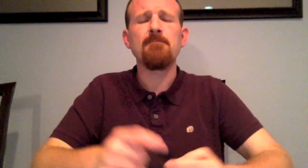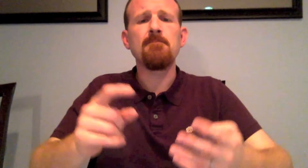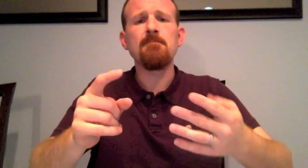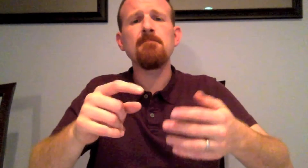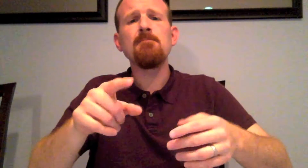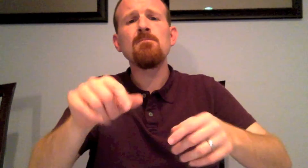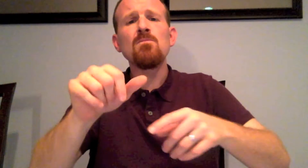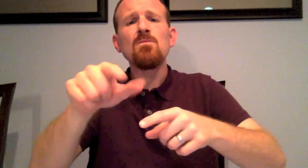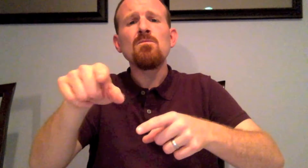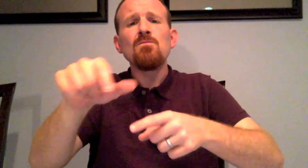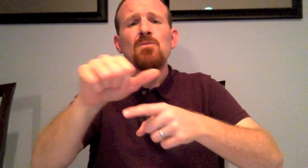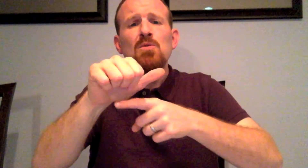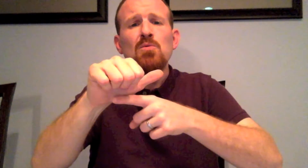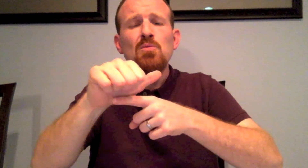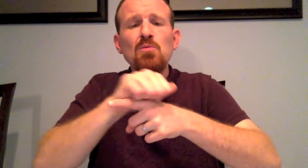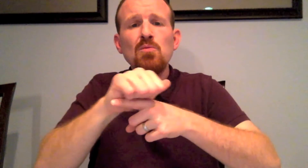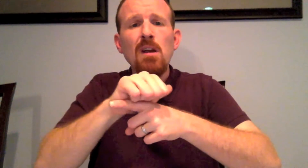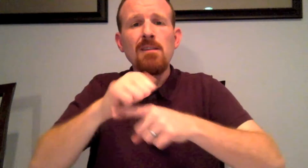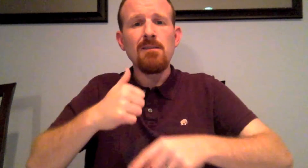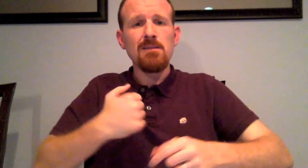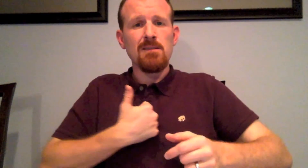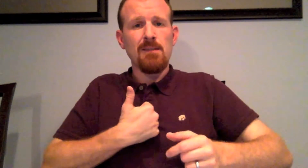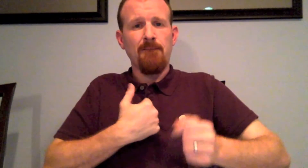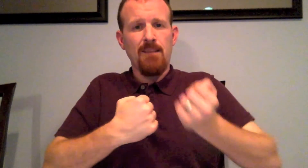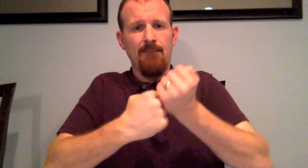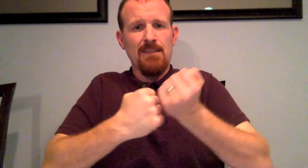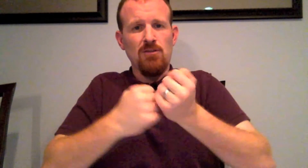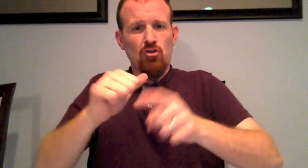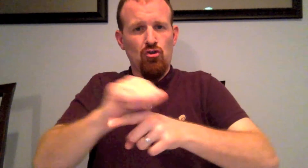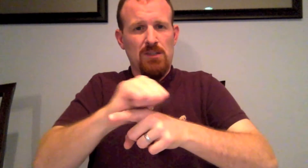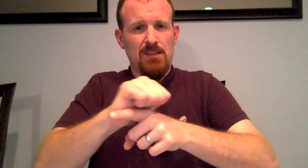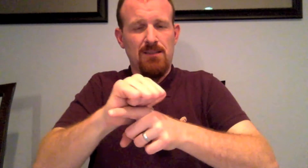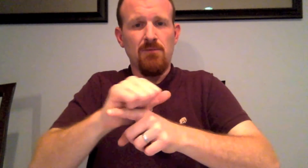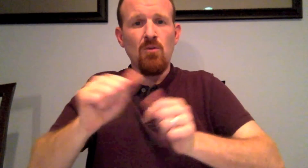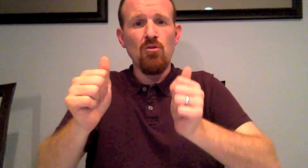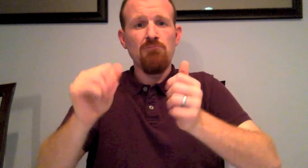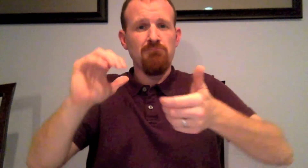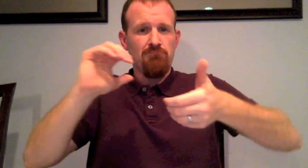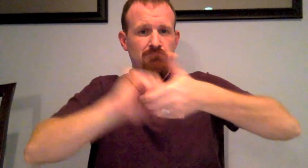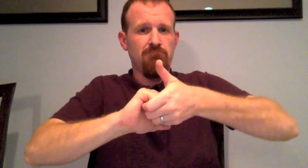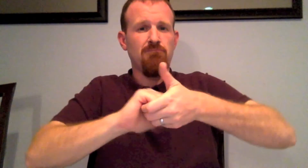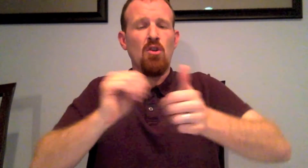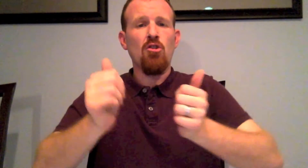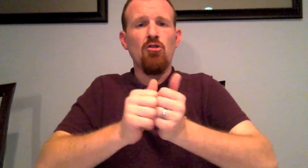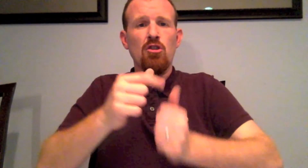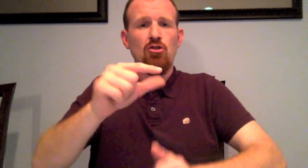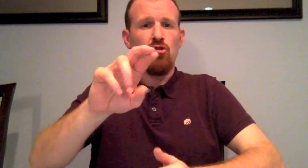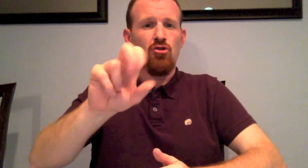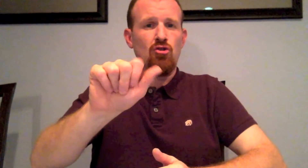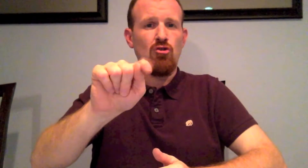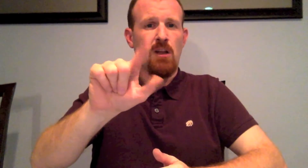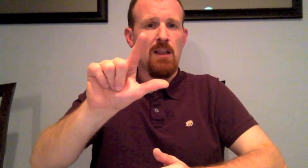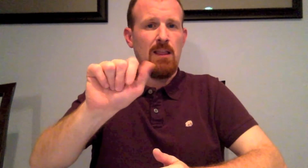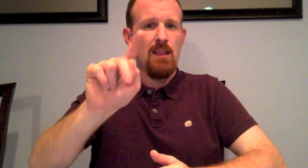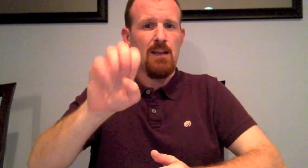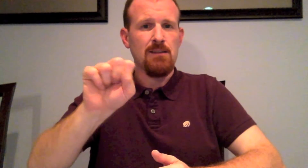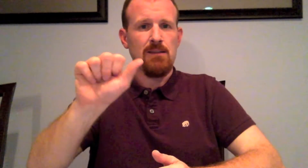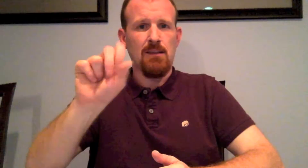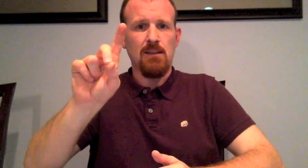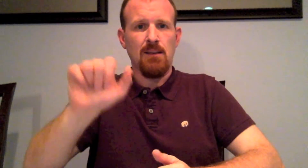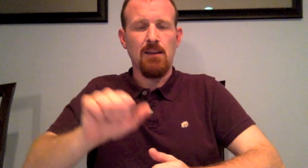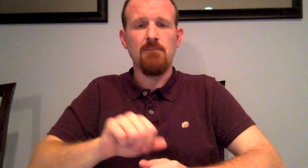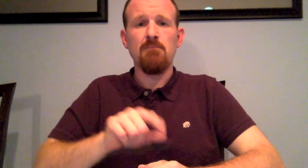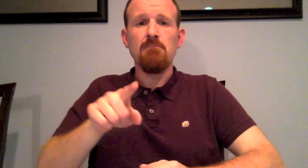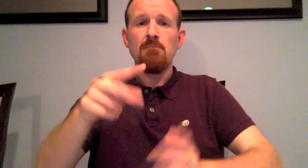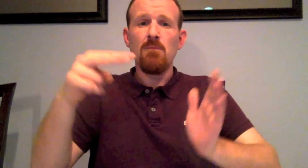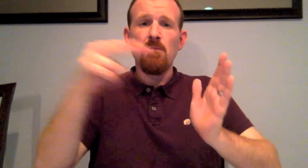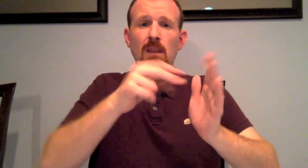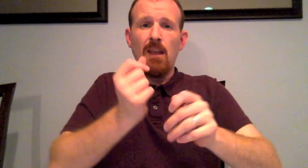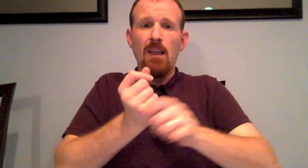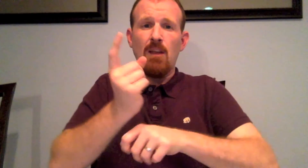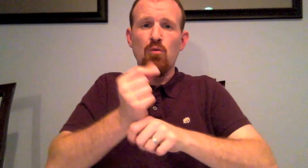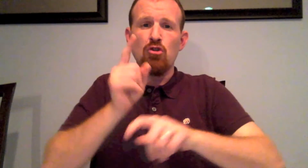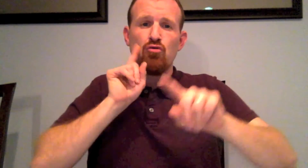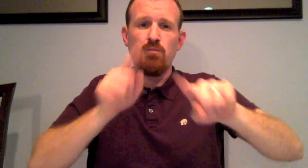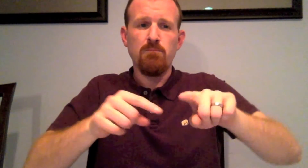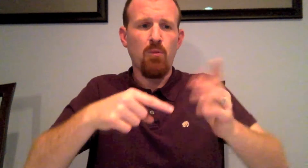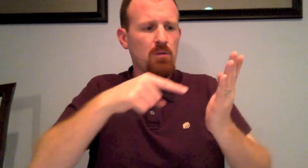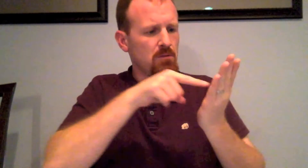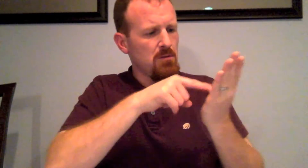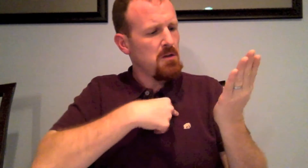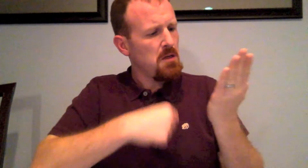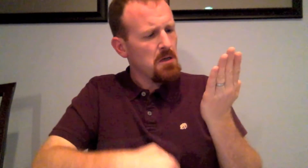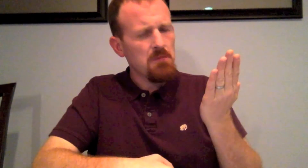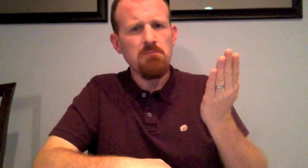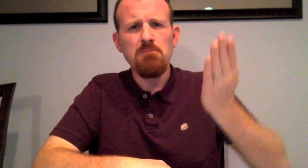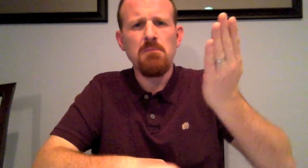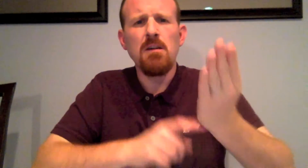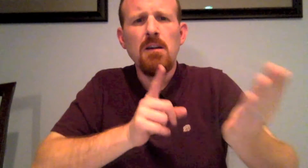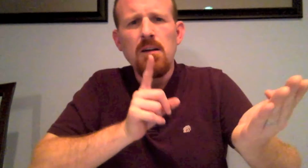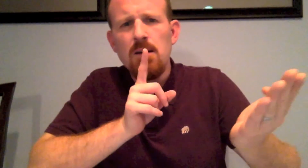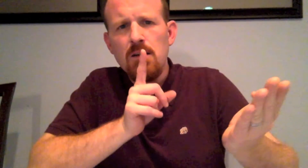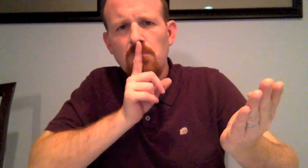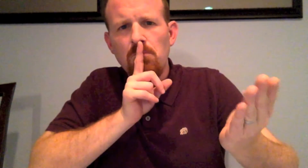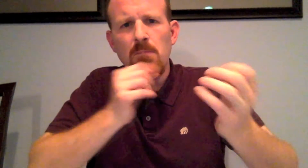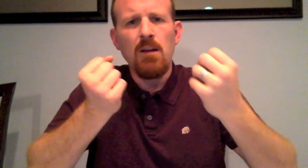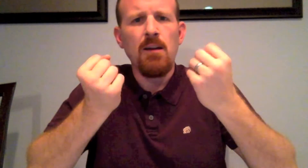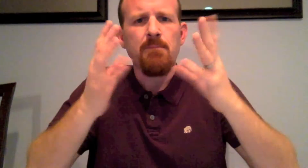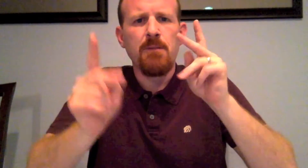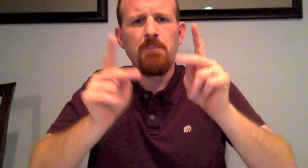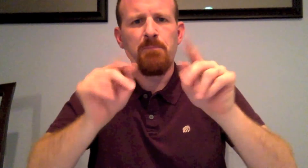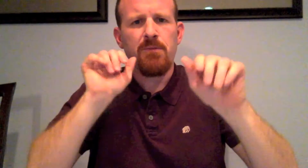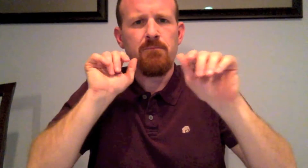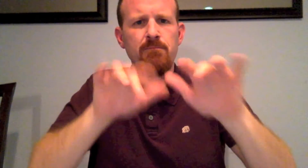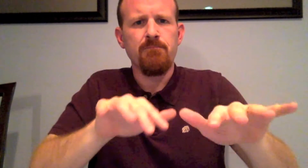There was a self-advocacy training IDHHC did in partnership with Great Lakes ADA Center that was mentioned in the annual report. There was no mention of how many people attended the